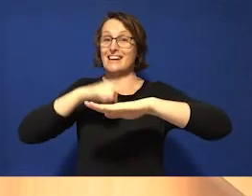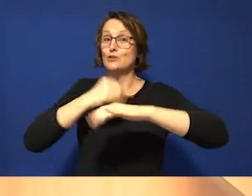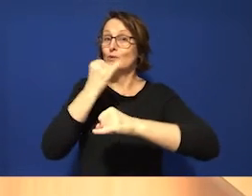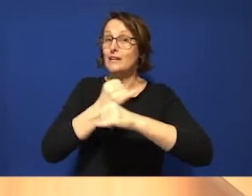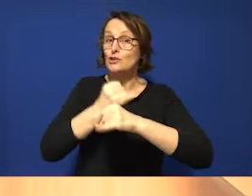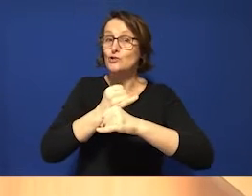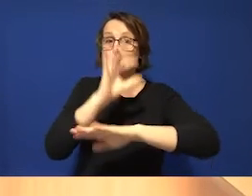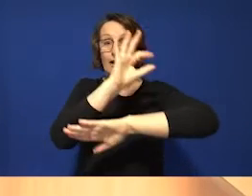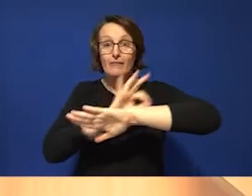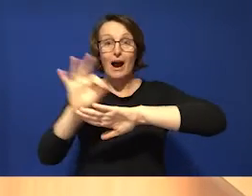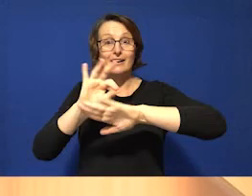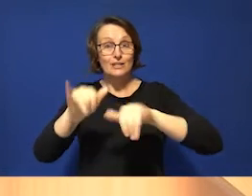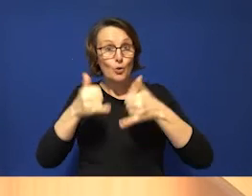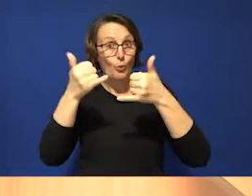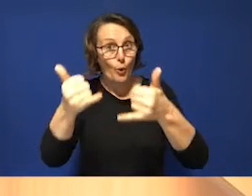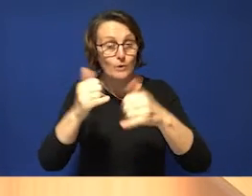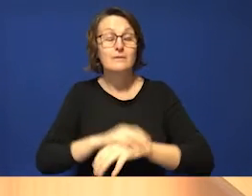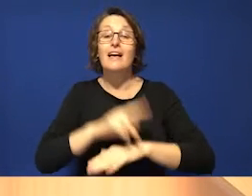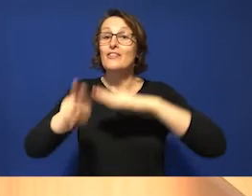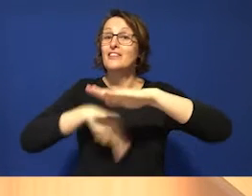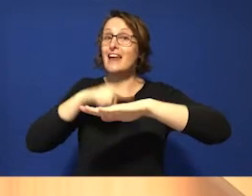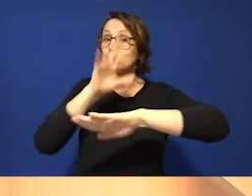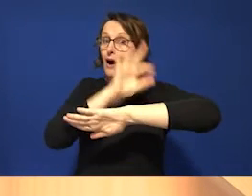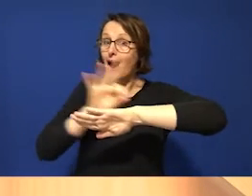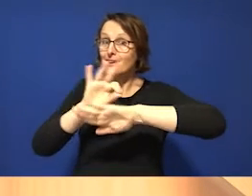for Urban Design, the National Architectural Award